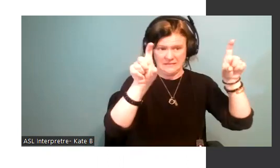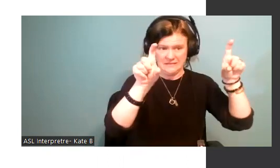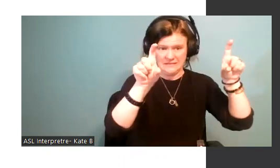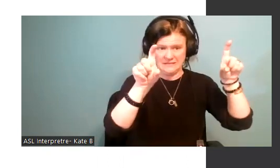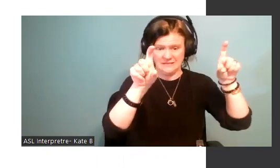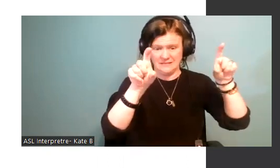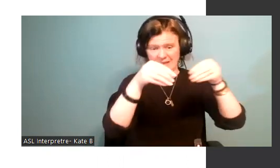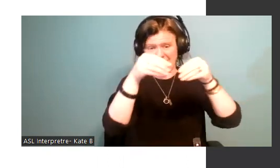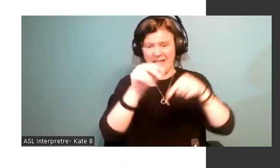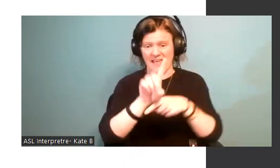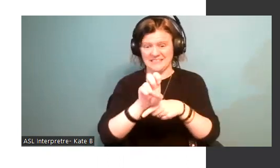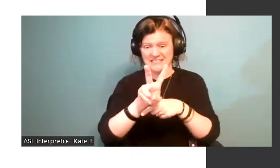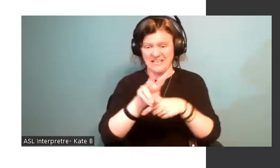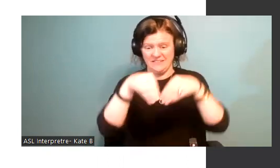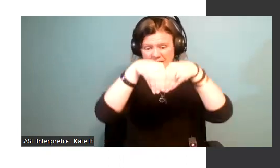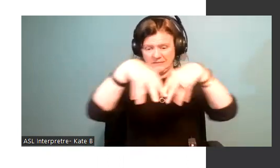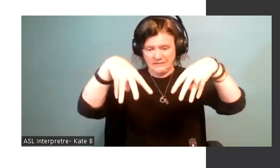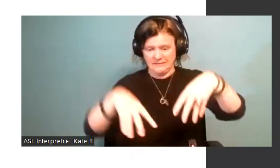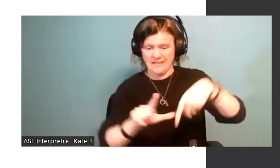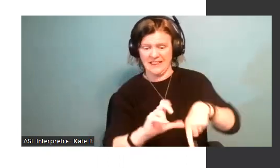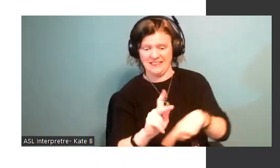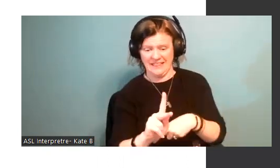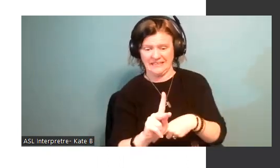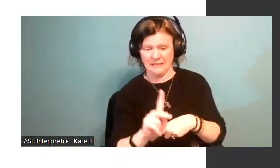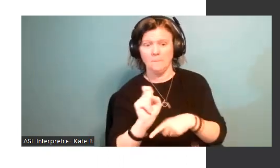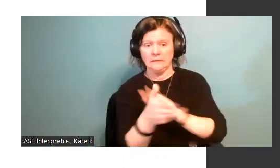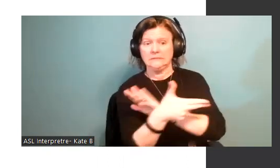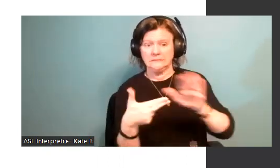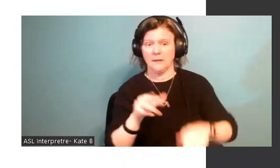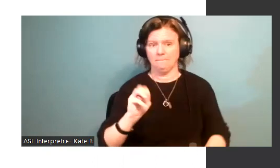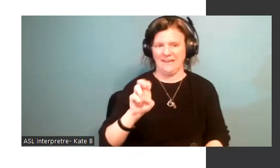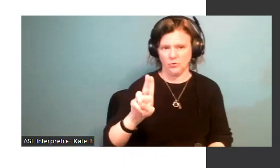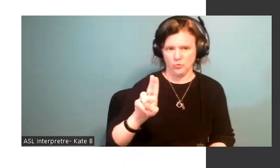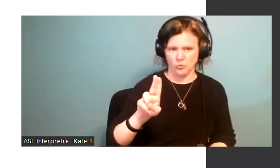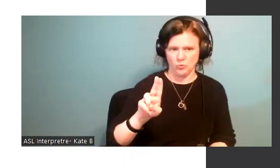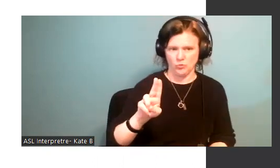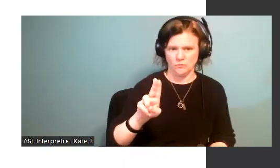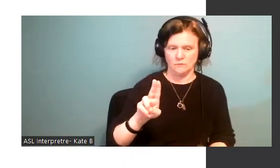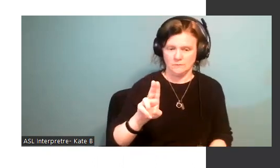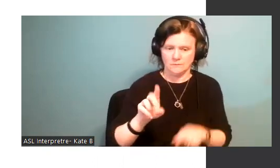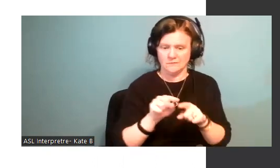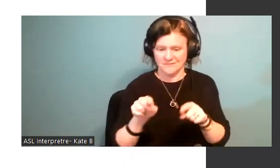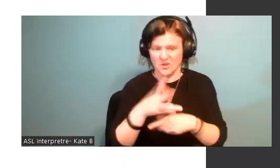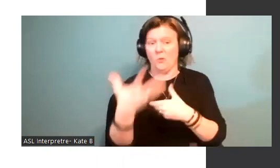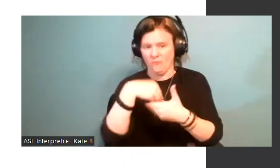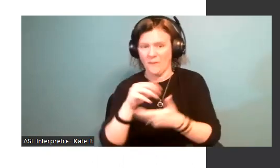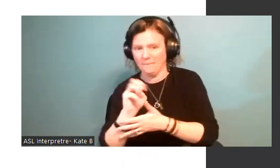they function as the same. The key thing is if you have a DIV with the menu bar and you put